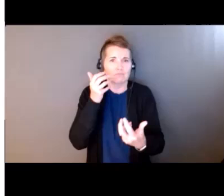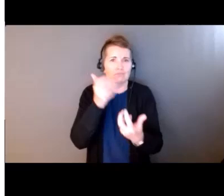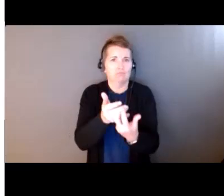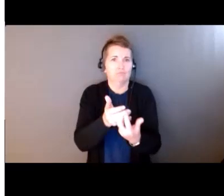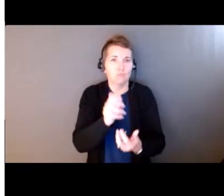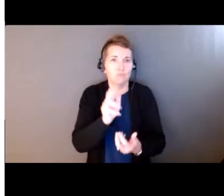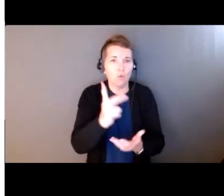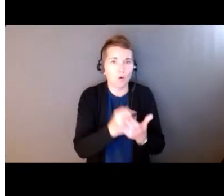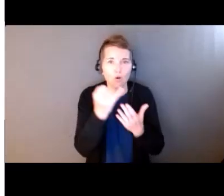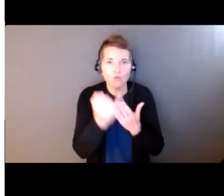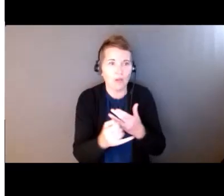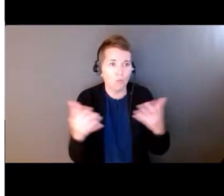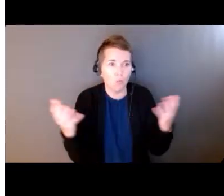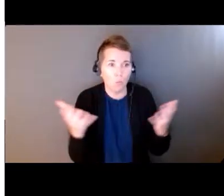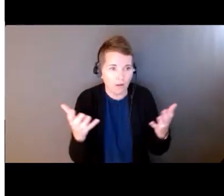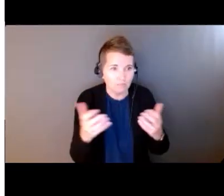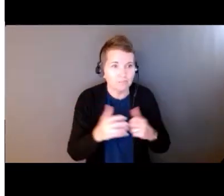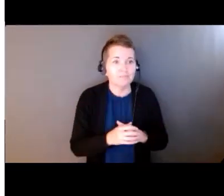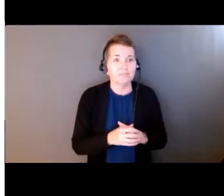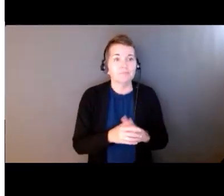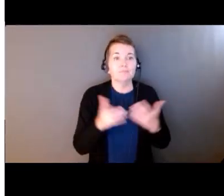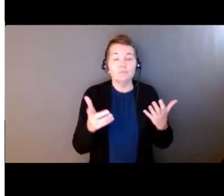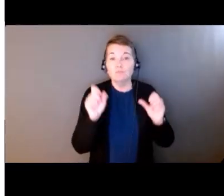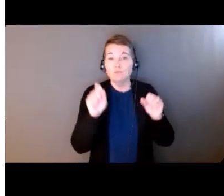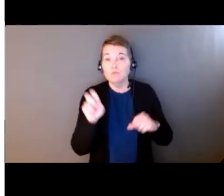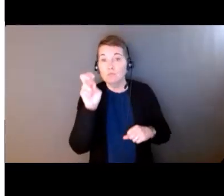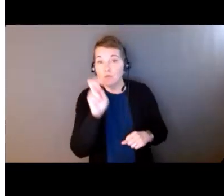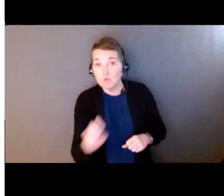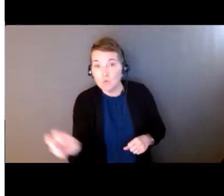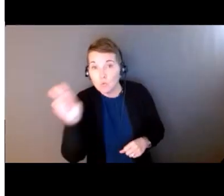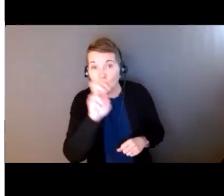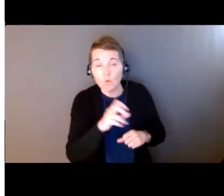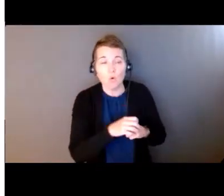So, in this case, it could be a tour or circulation of works in Canada only,